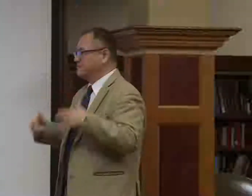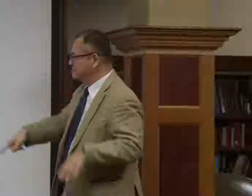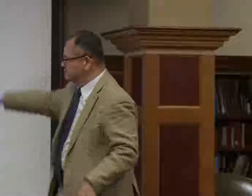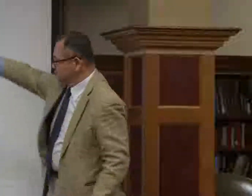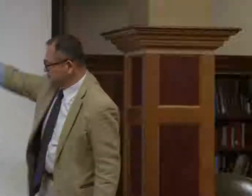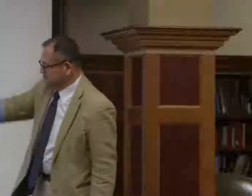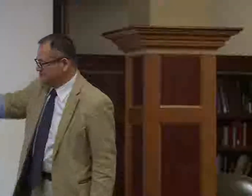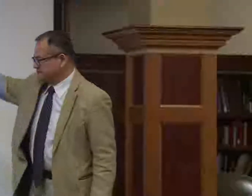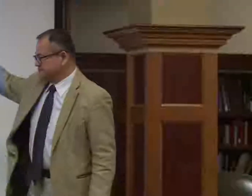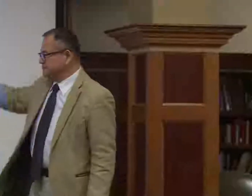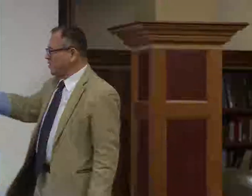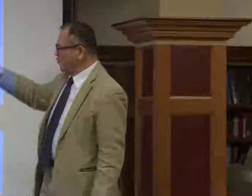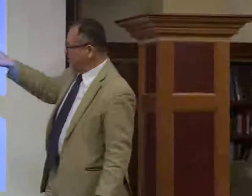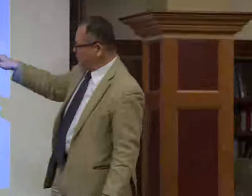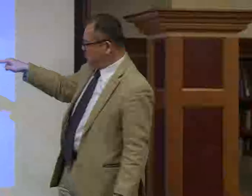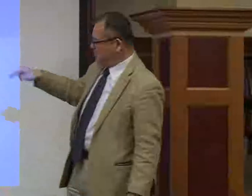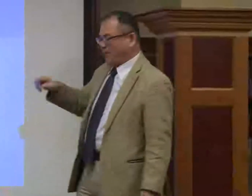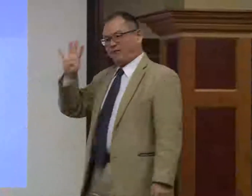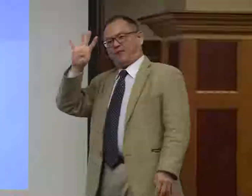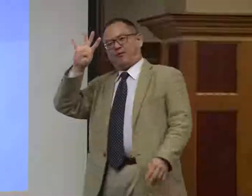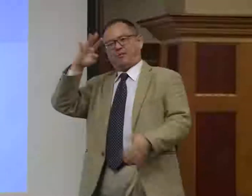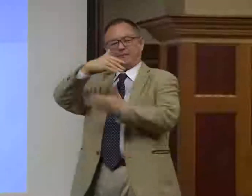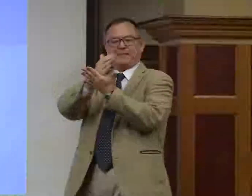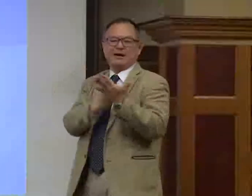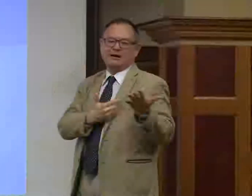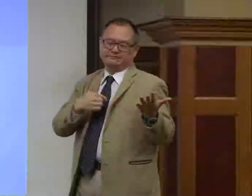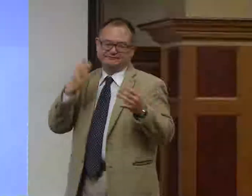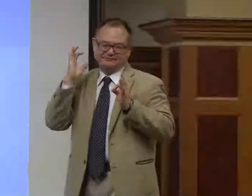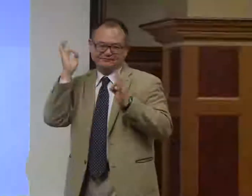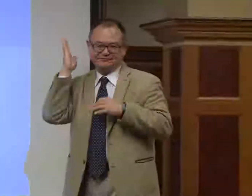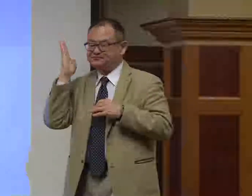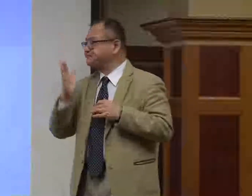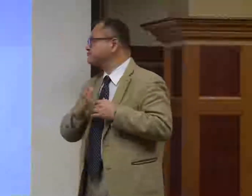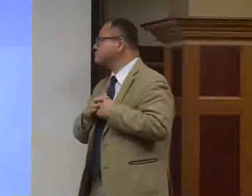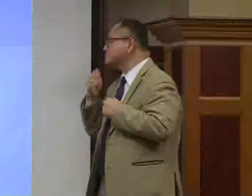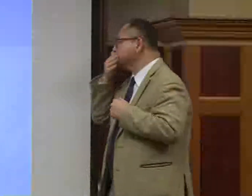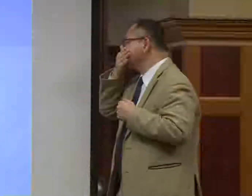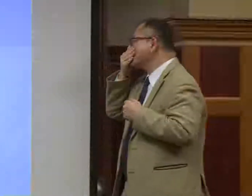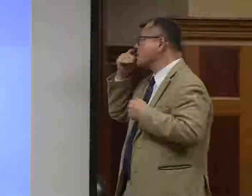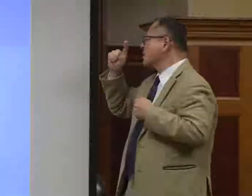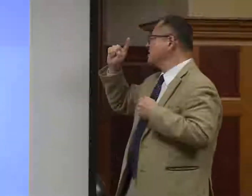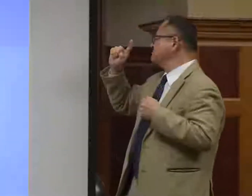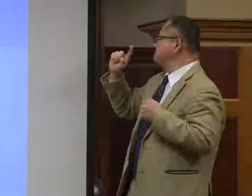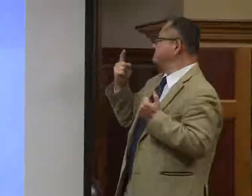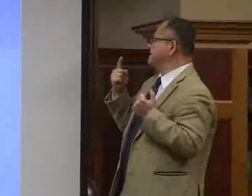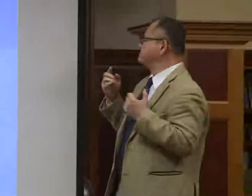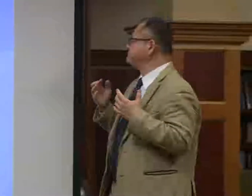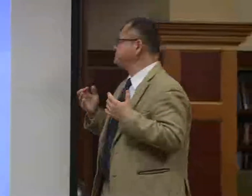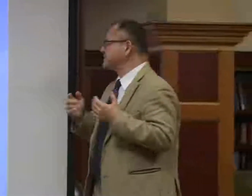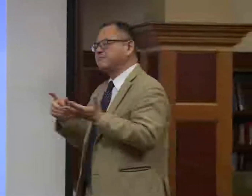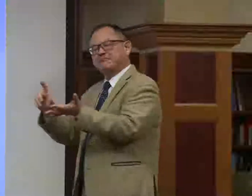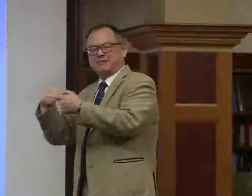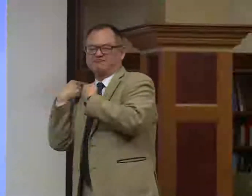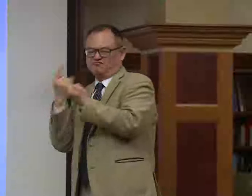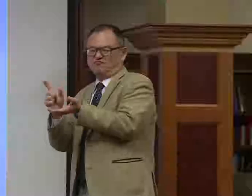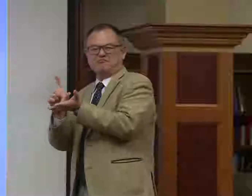So there will be 4 main parts of my presentation today. I'll discuss some of my publications,